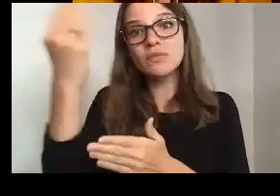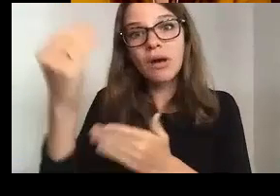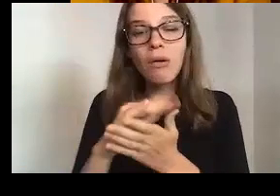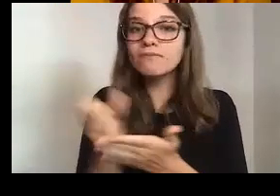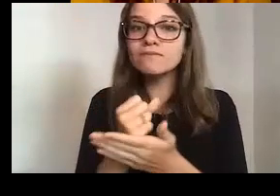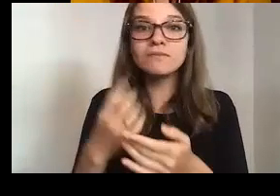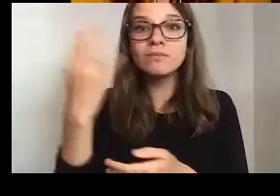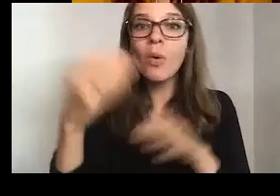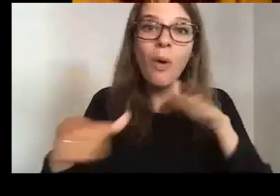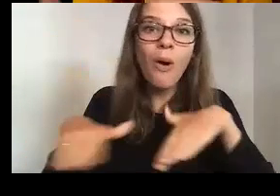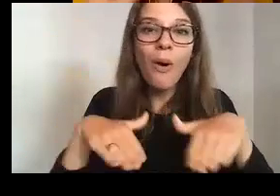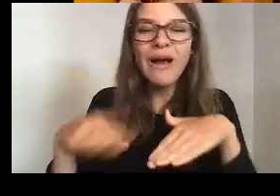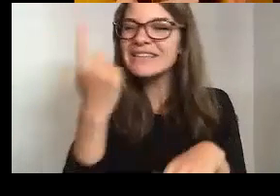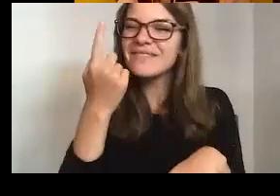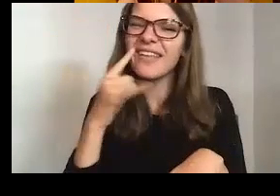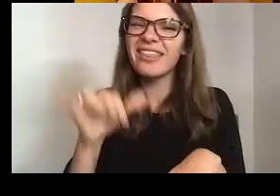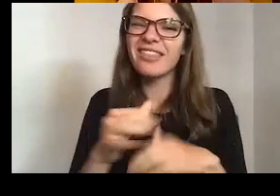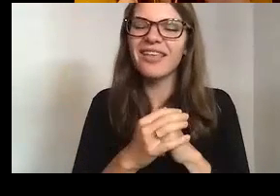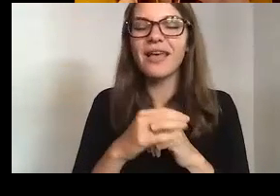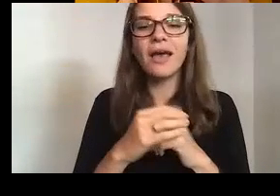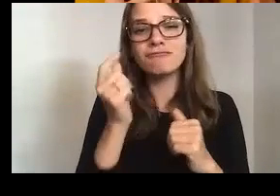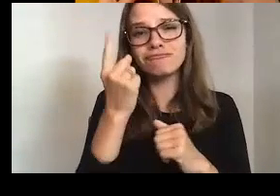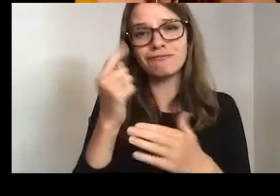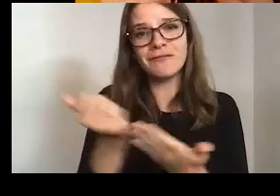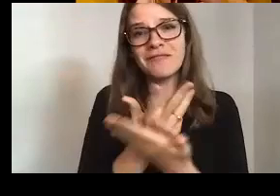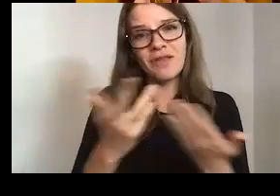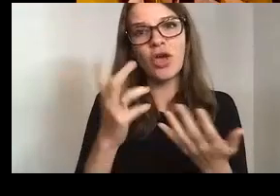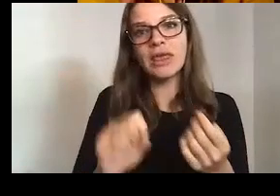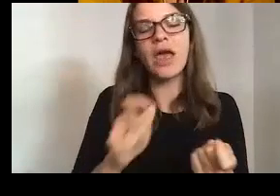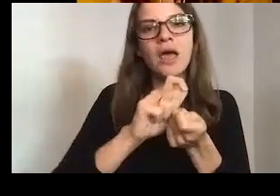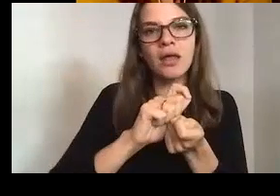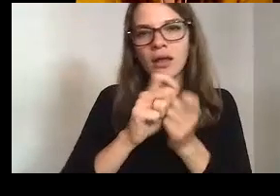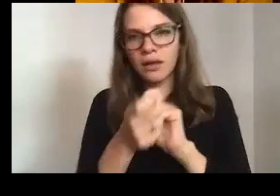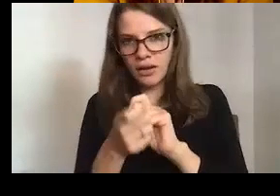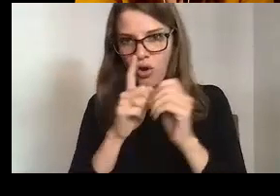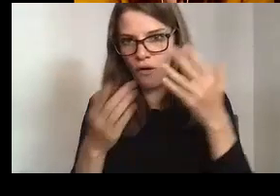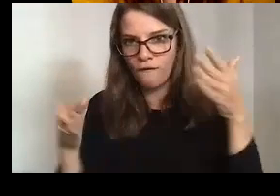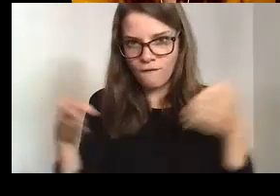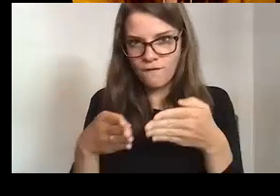things like that and all of those can really shift into focus with a lot of this time spent at home